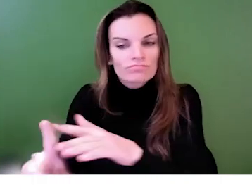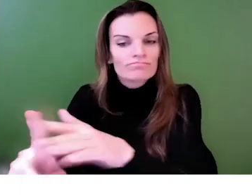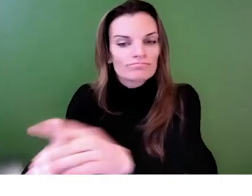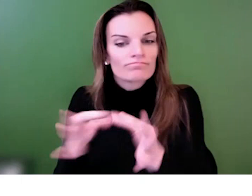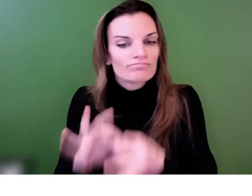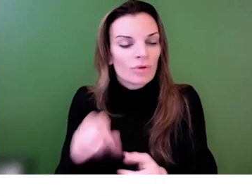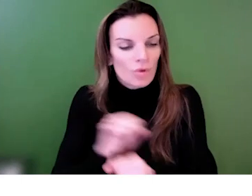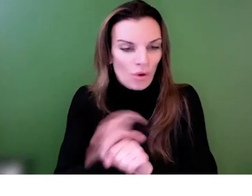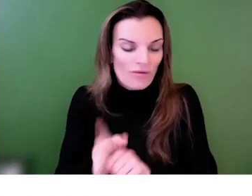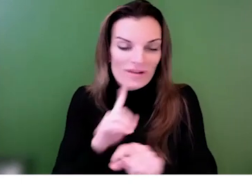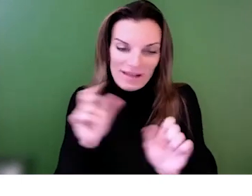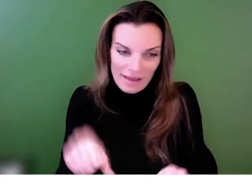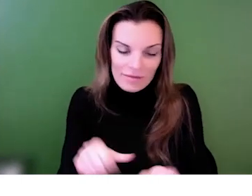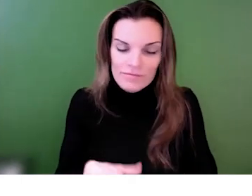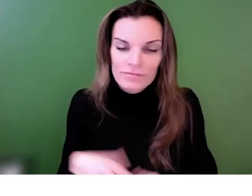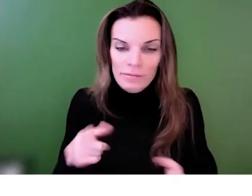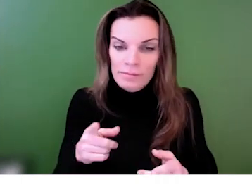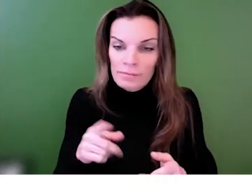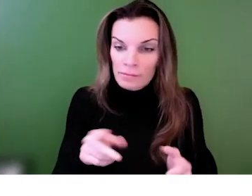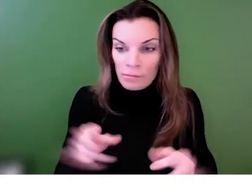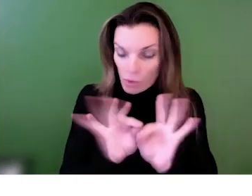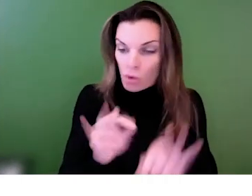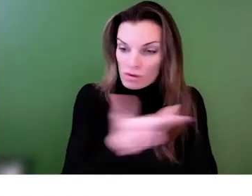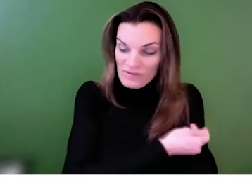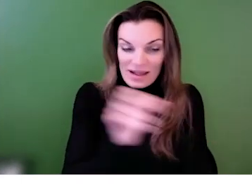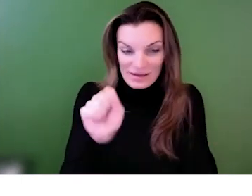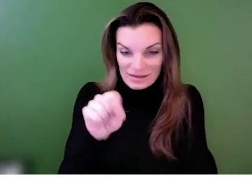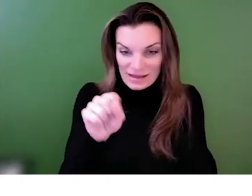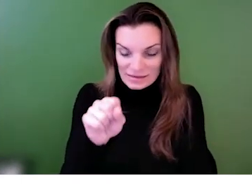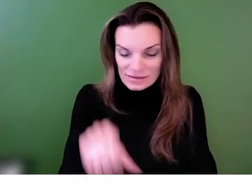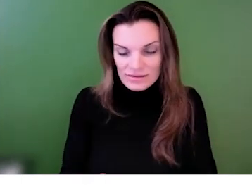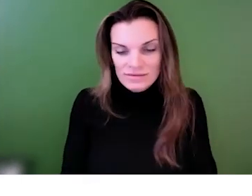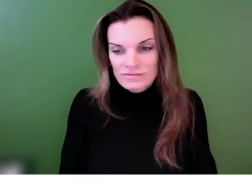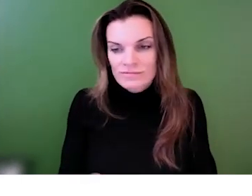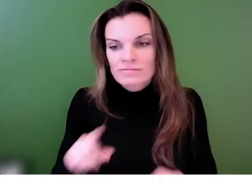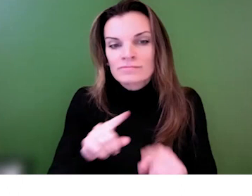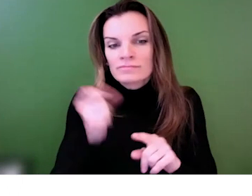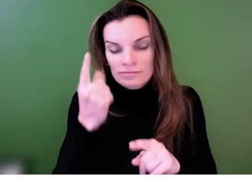protection. But still worth using other forms of mitigation